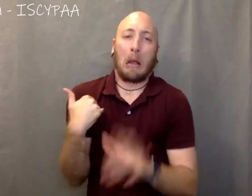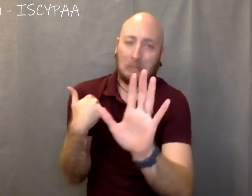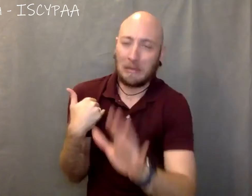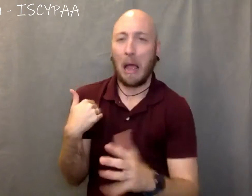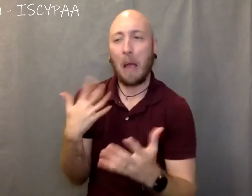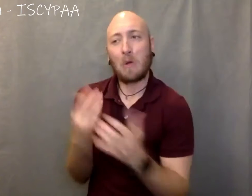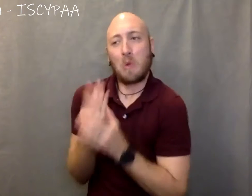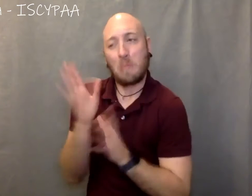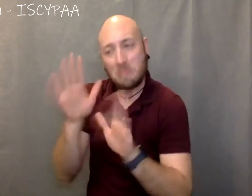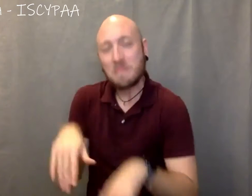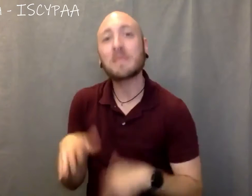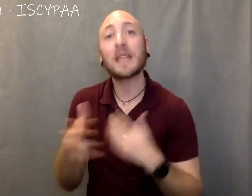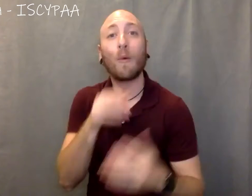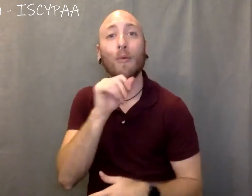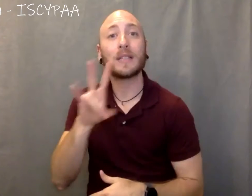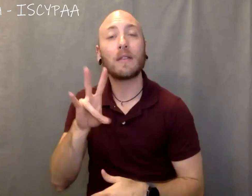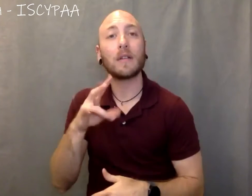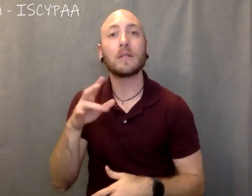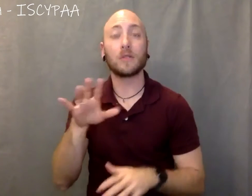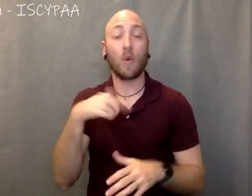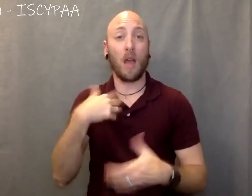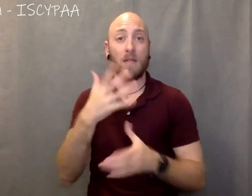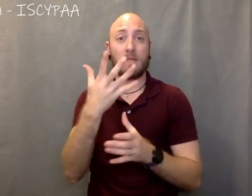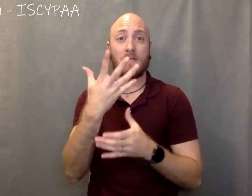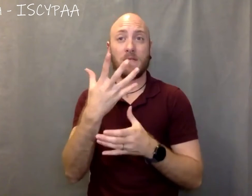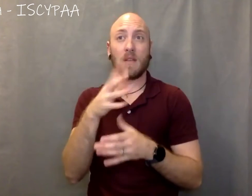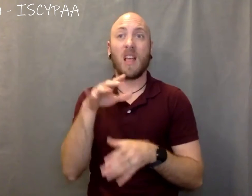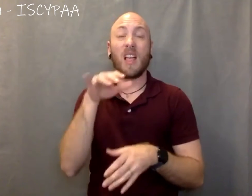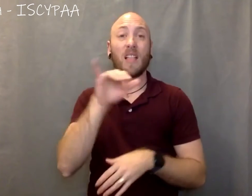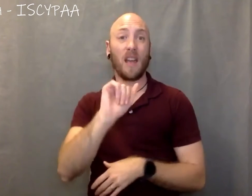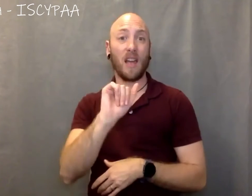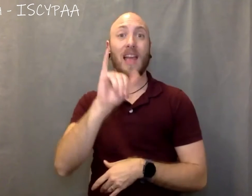I have been actively involved in the Illinois State Conference of young people in AA for the